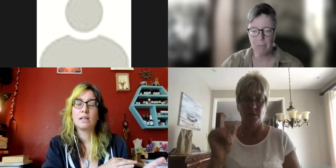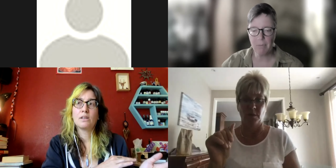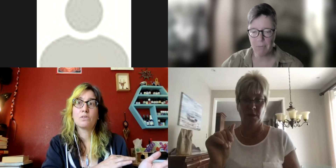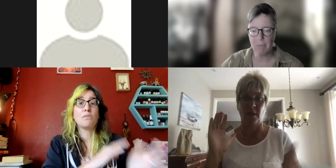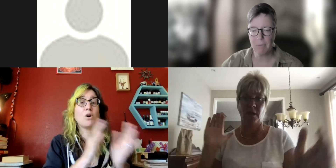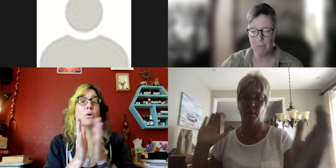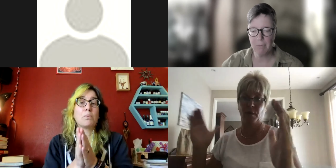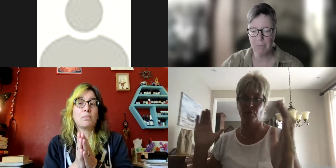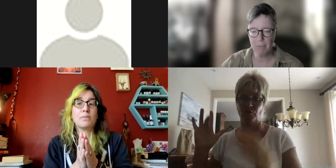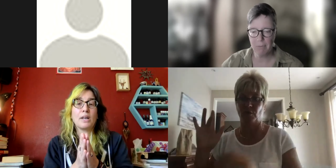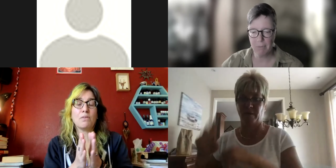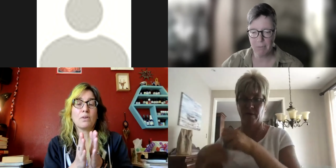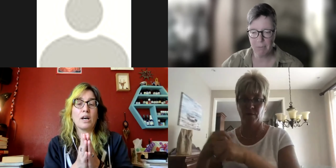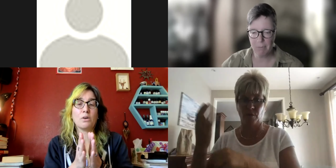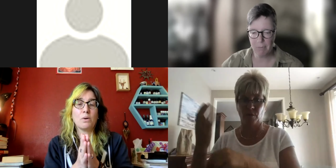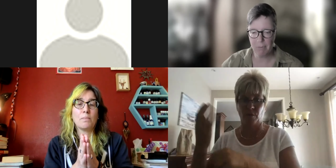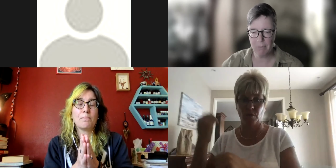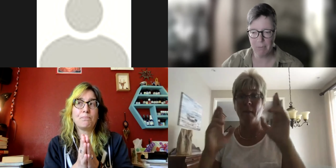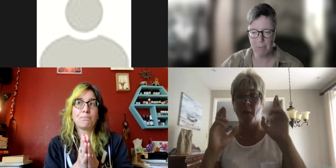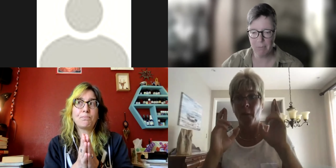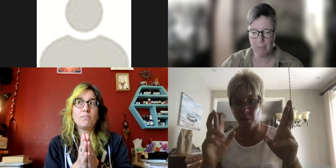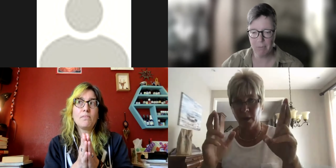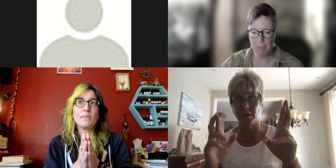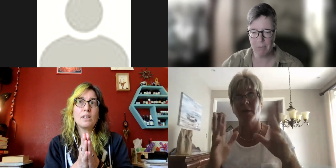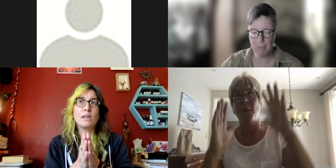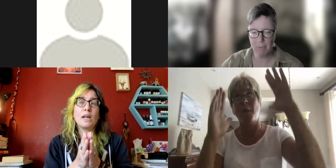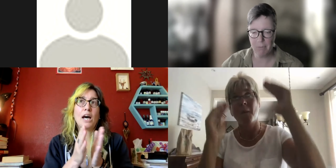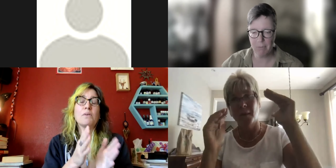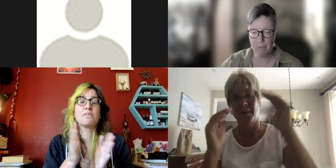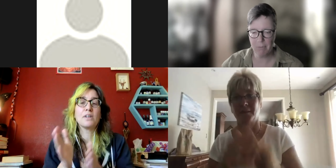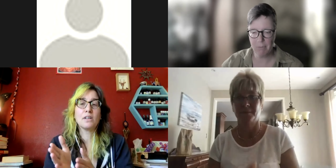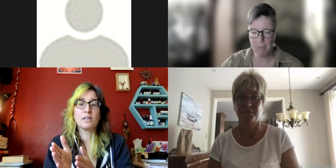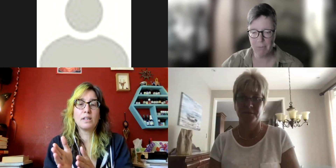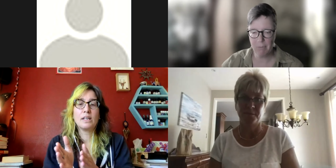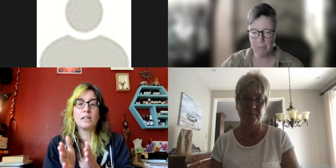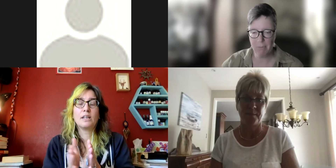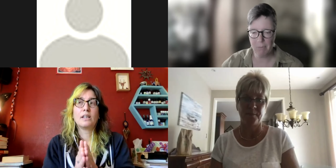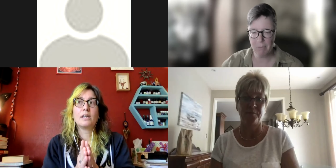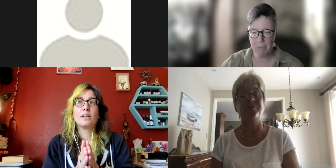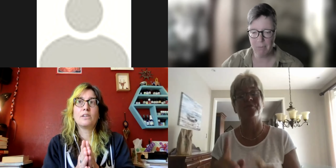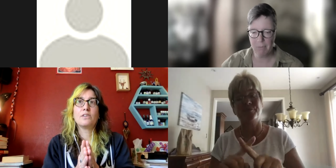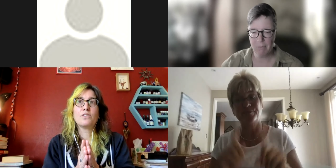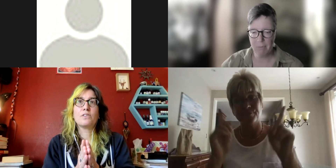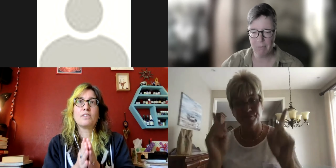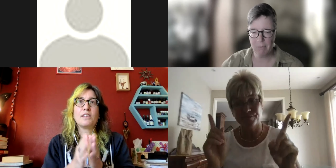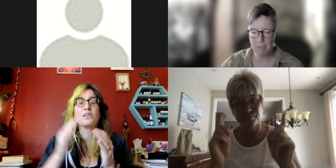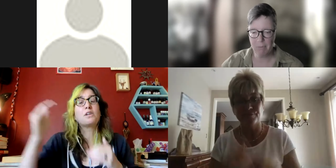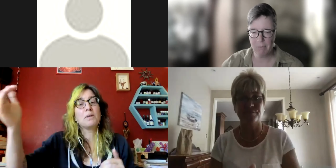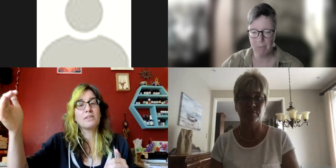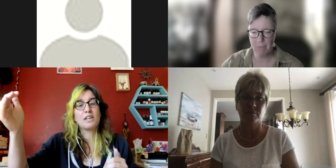so I have a lot of hope. However, the other comparison